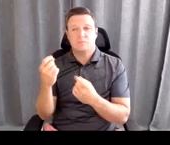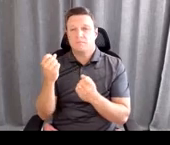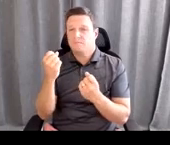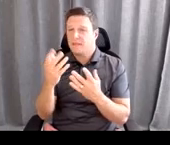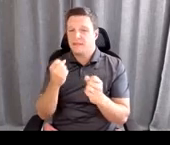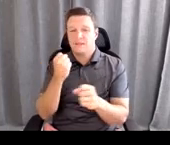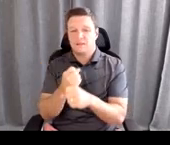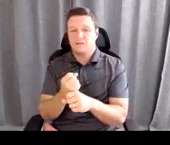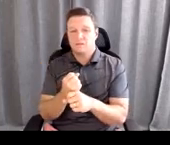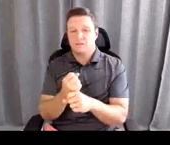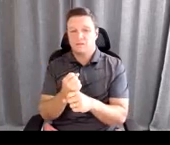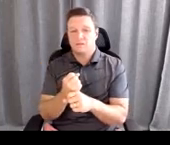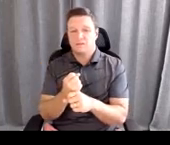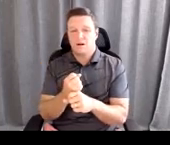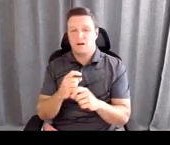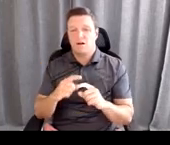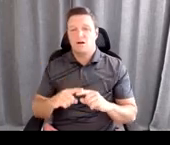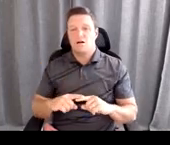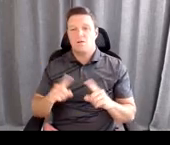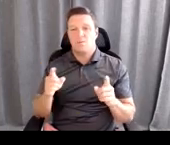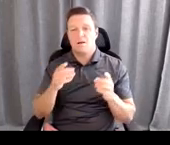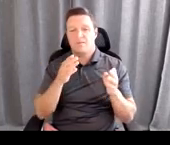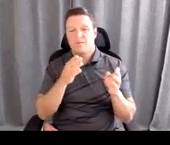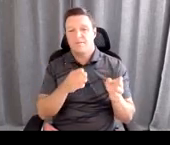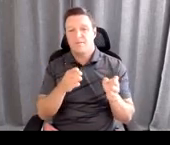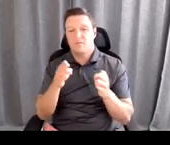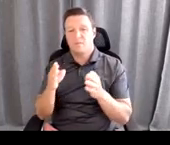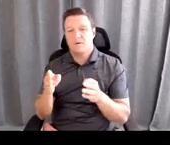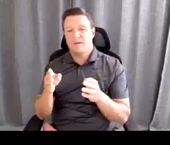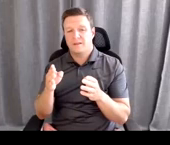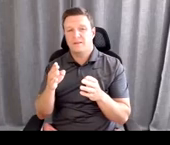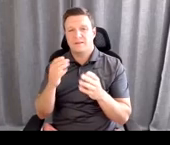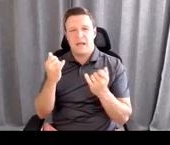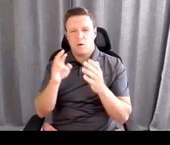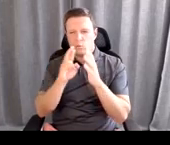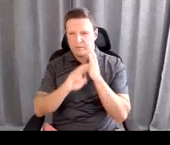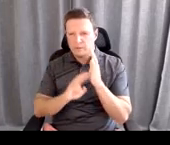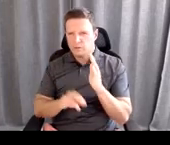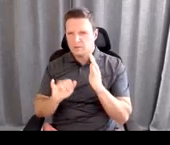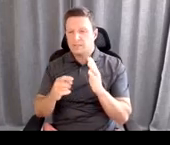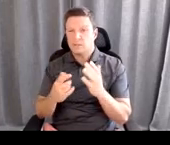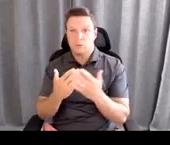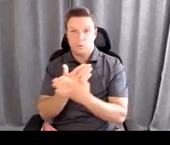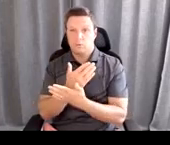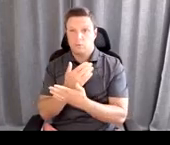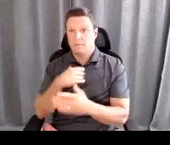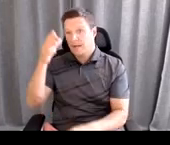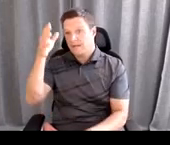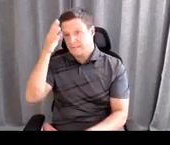But the way in which it's being researched and described now is what's sort of new about it. My dad worked for the United Way of Tillery County